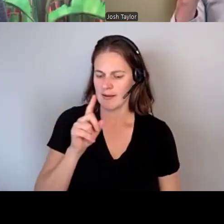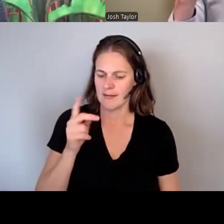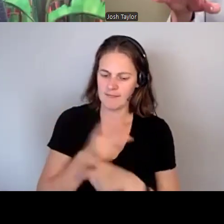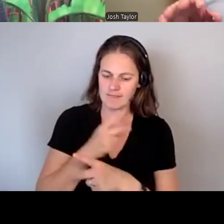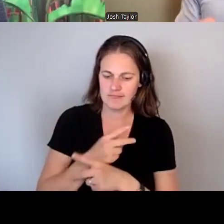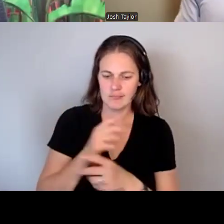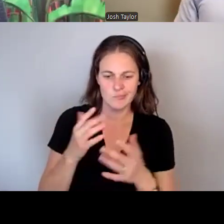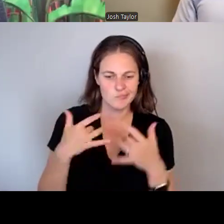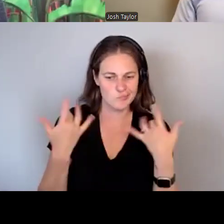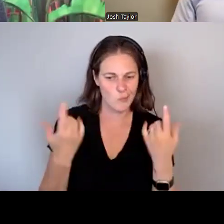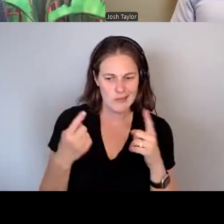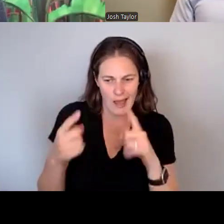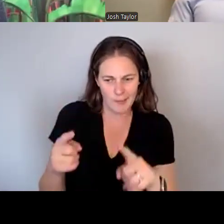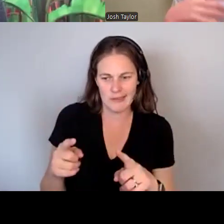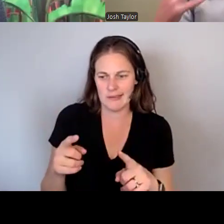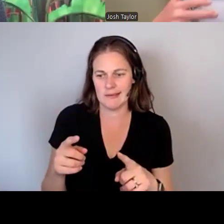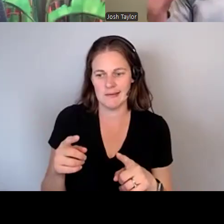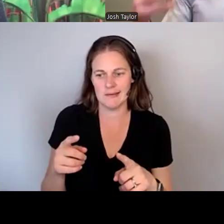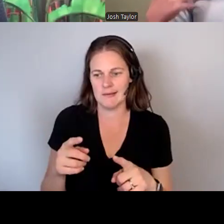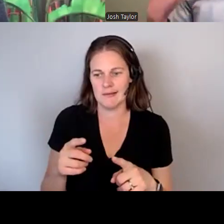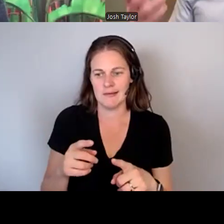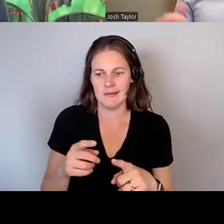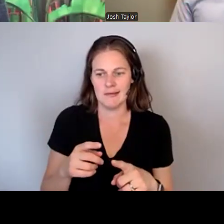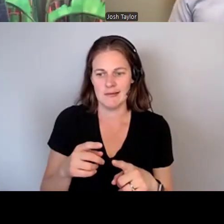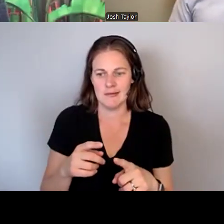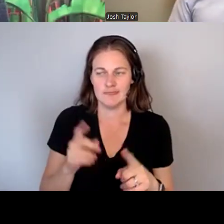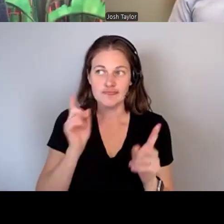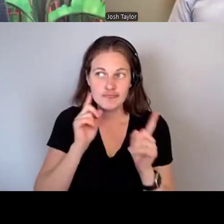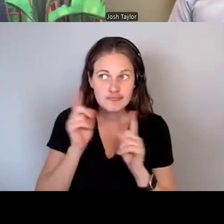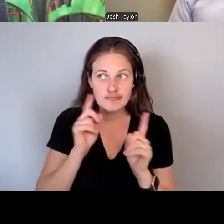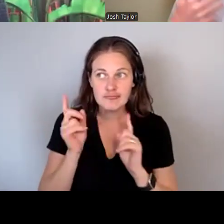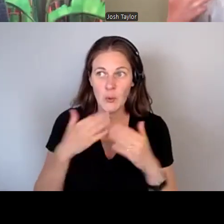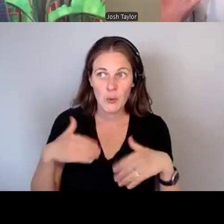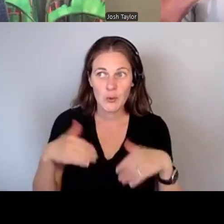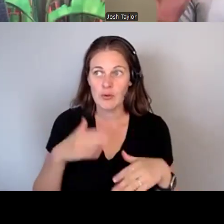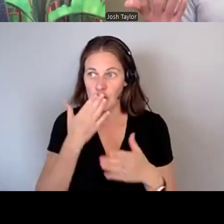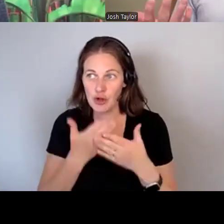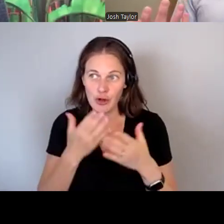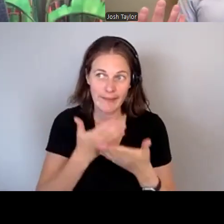and I love you know, some of the kind of hearing about these great things that are going on, but I kind of think it can feel a little daunting,